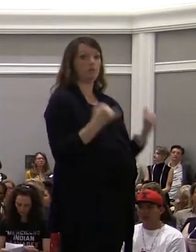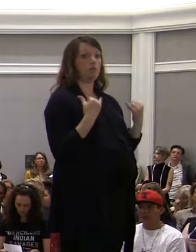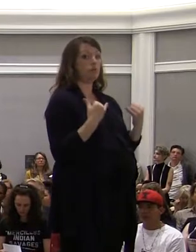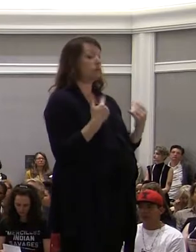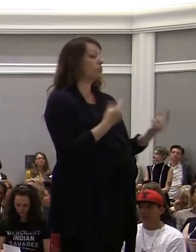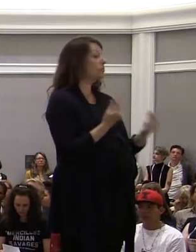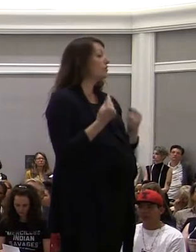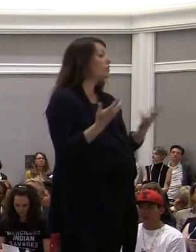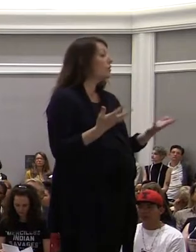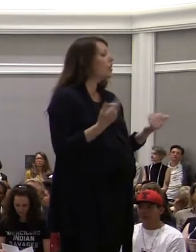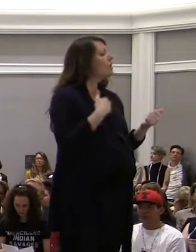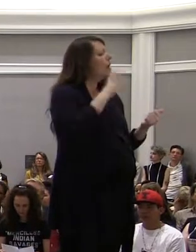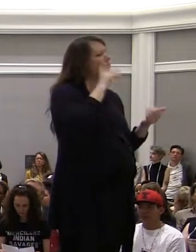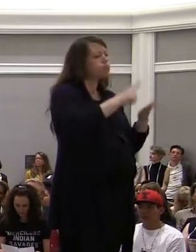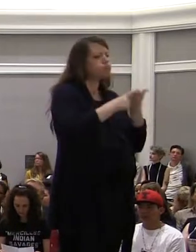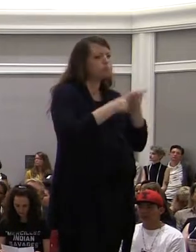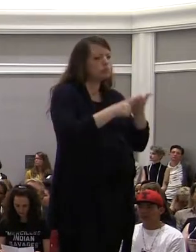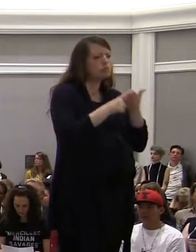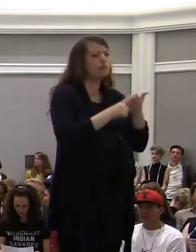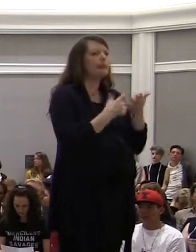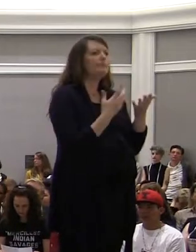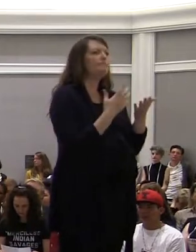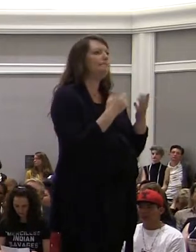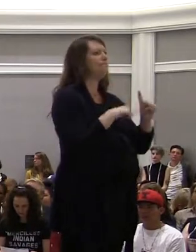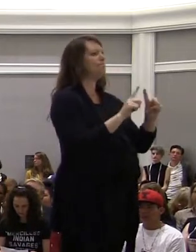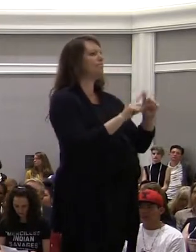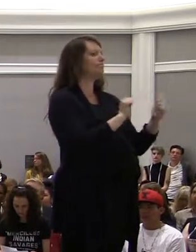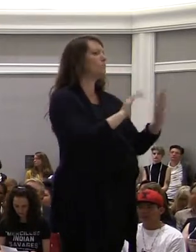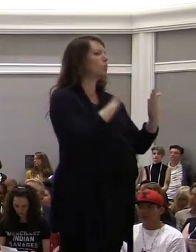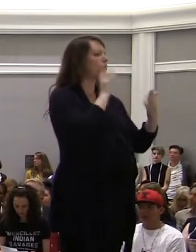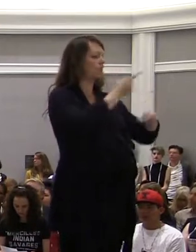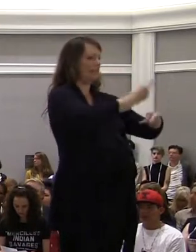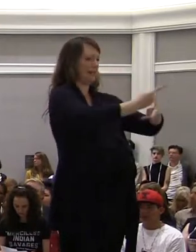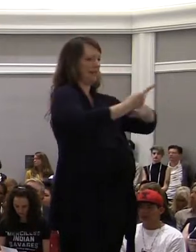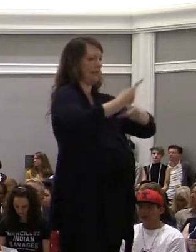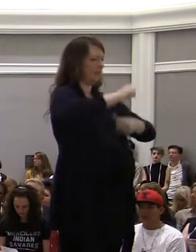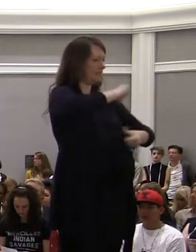is to talk about some of the ways that we're going to try to take care of each other while we do that work.